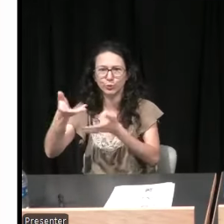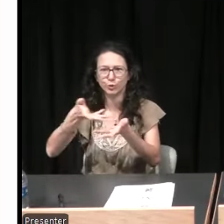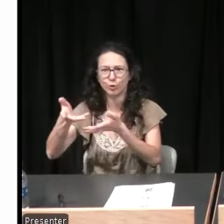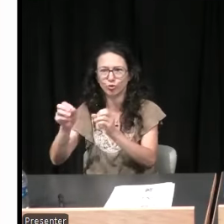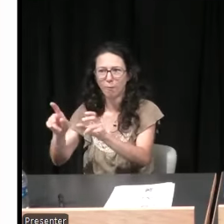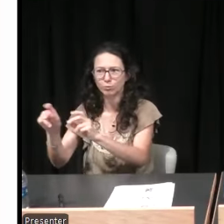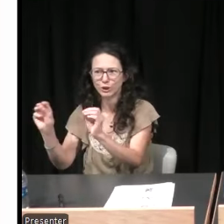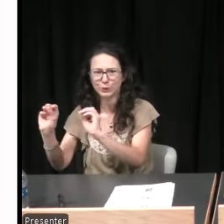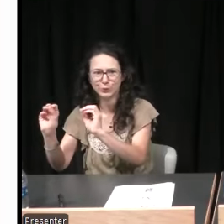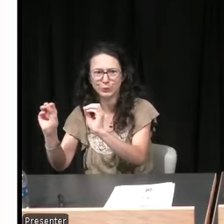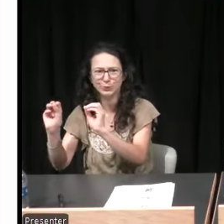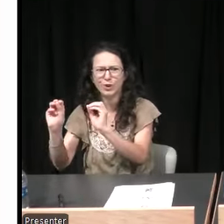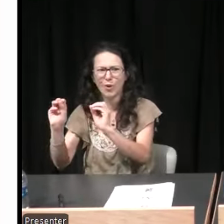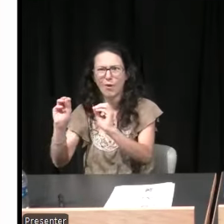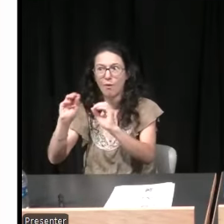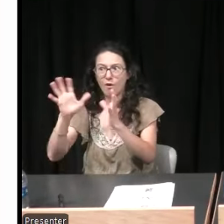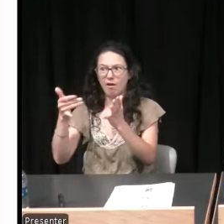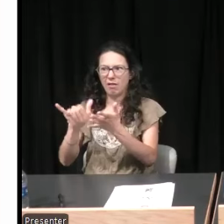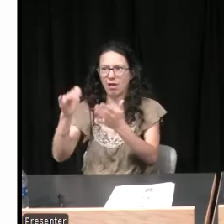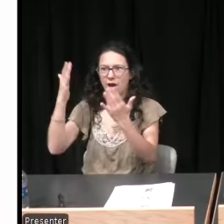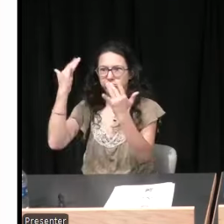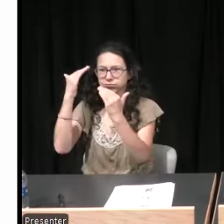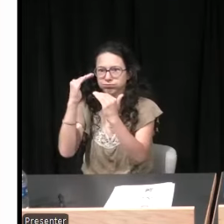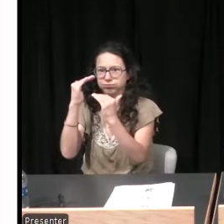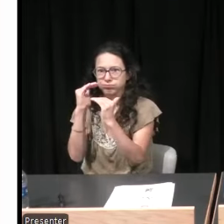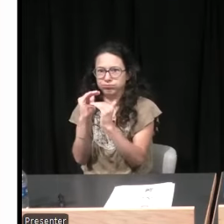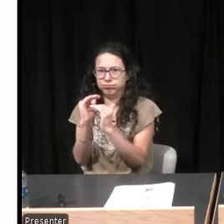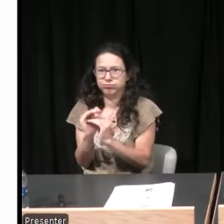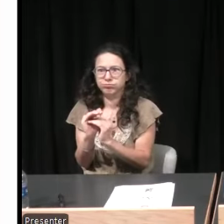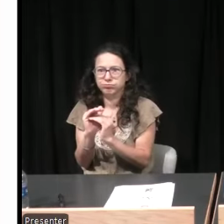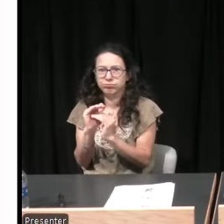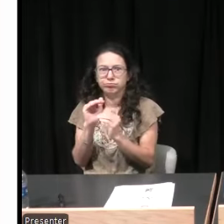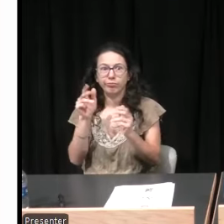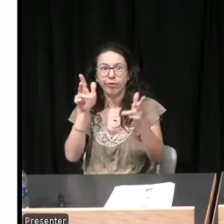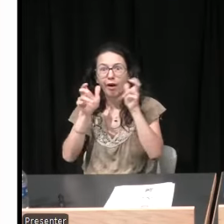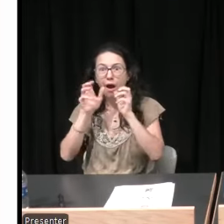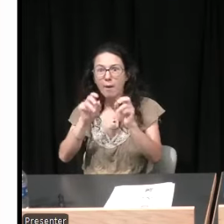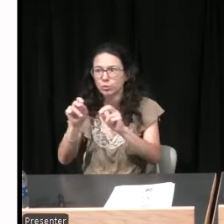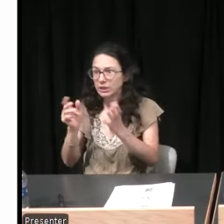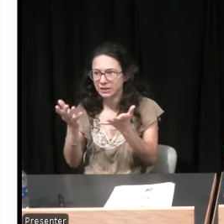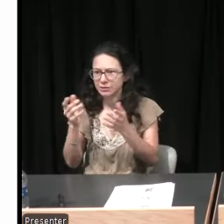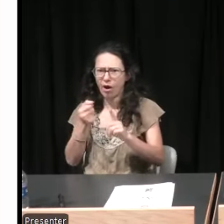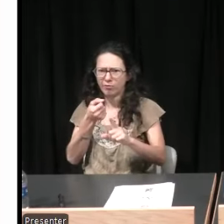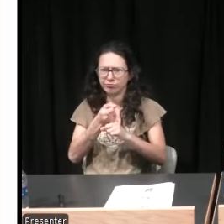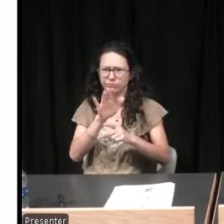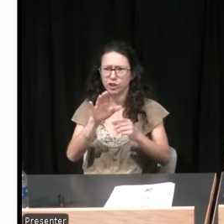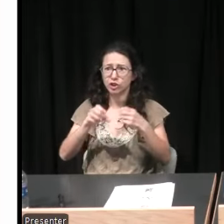or recess or any social opportunities so taking all that into consideration their